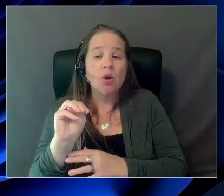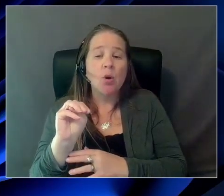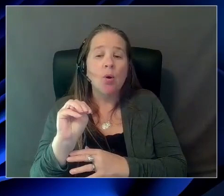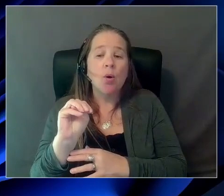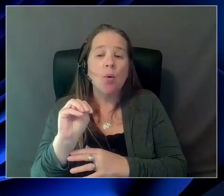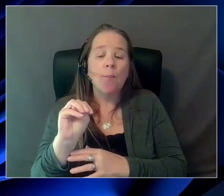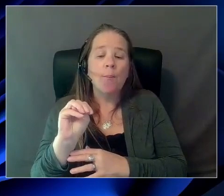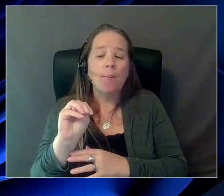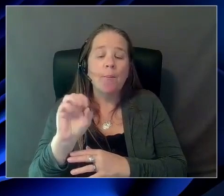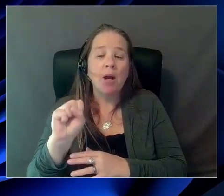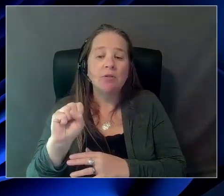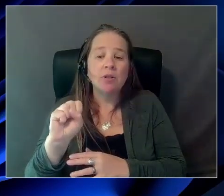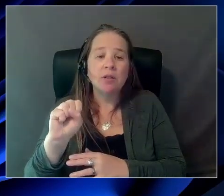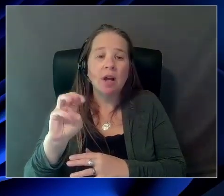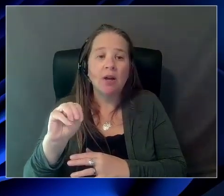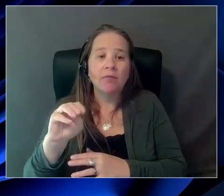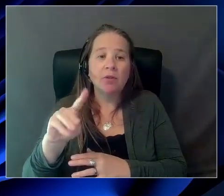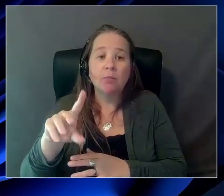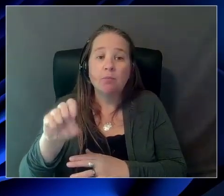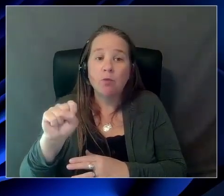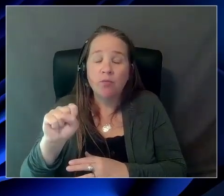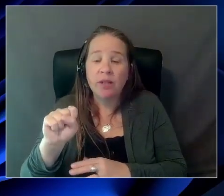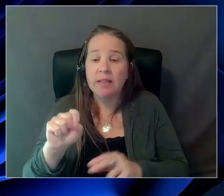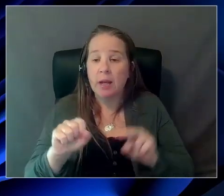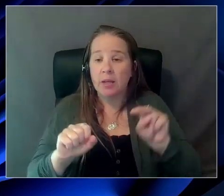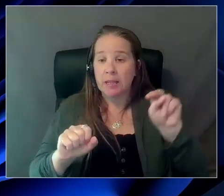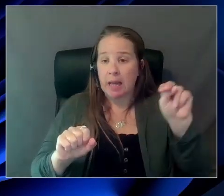so I'm going to press N for now to get there quickly